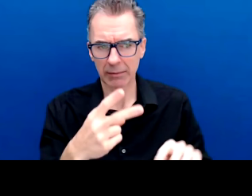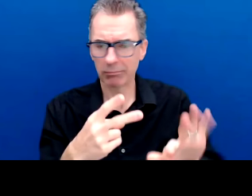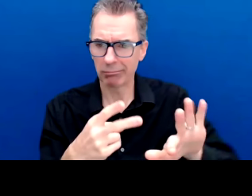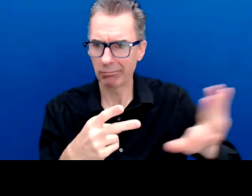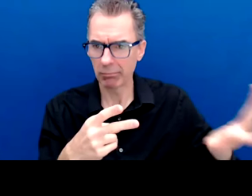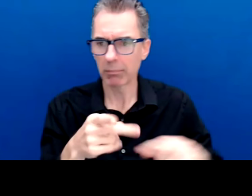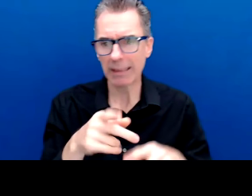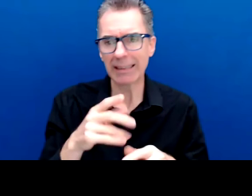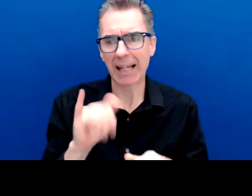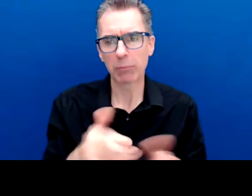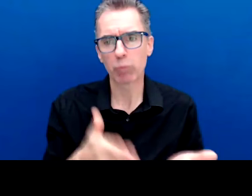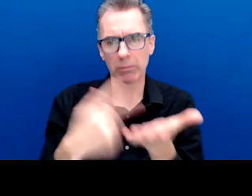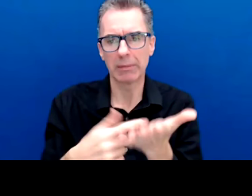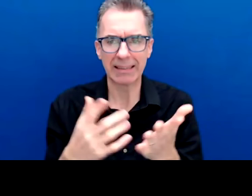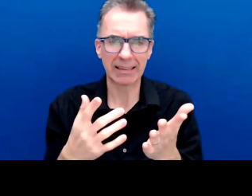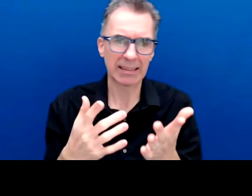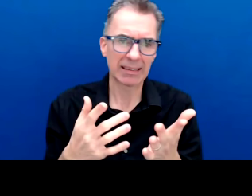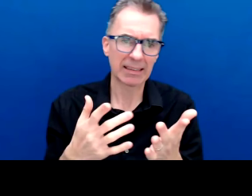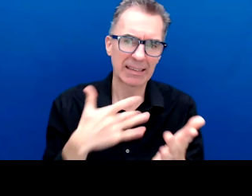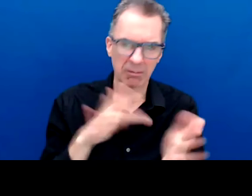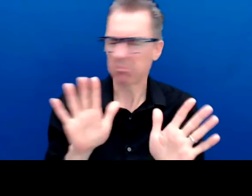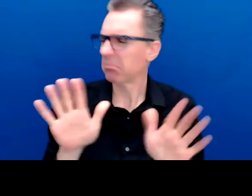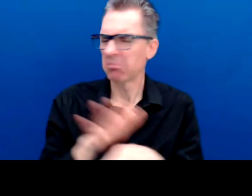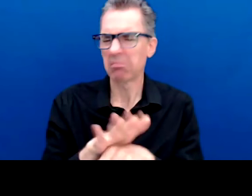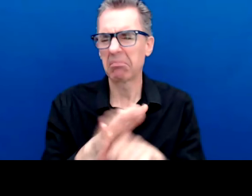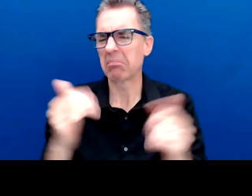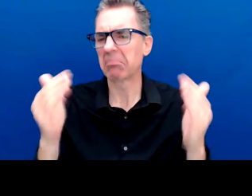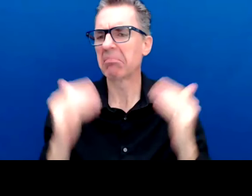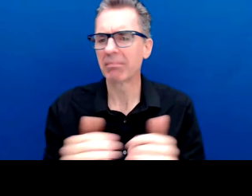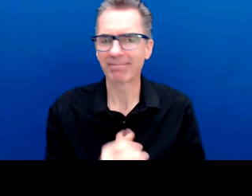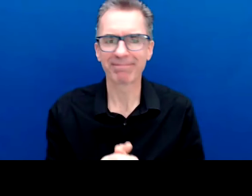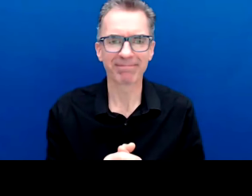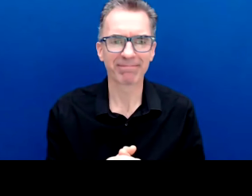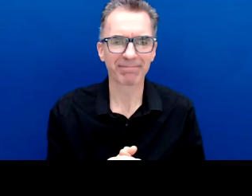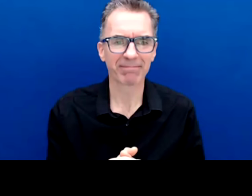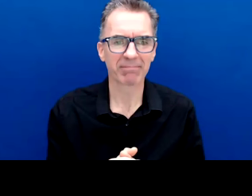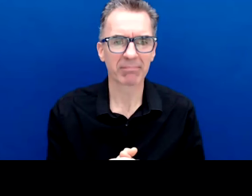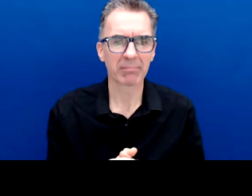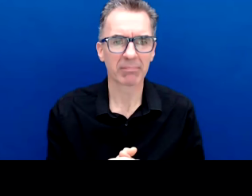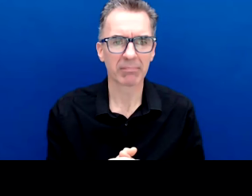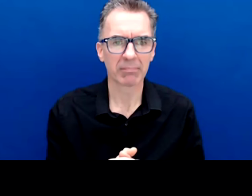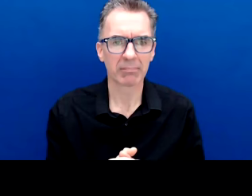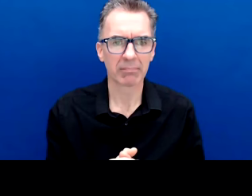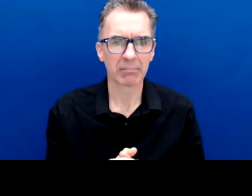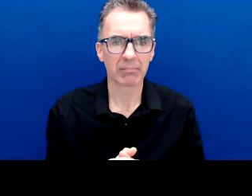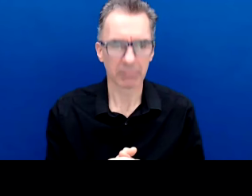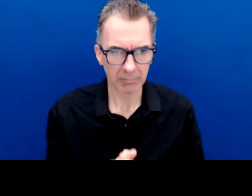So we already covered that piece. We can go on unless there's any other. So we already talked about